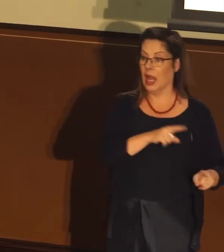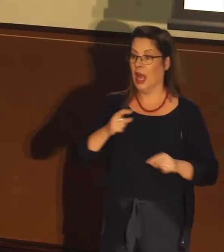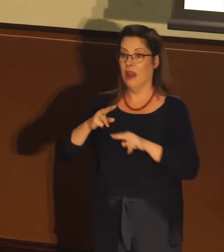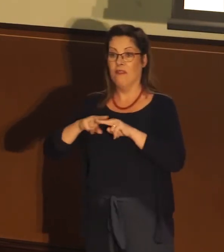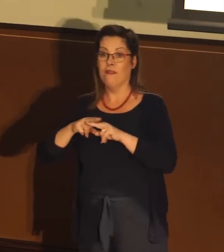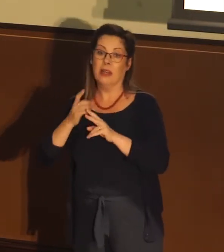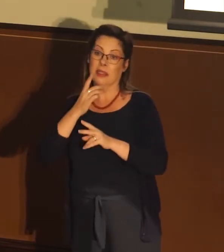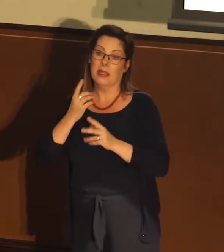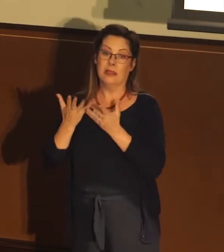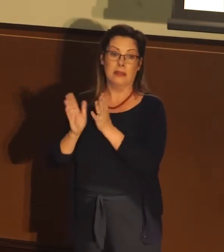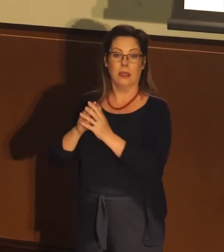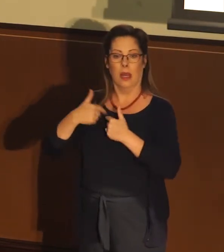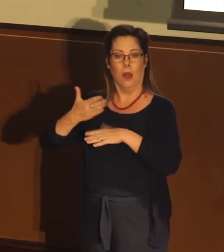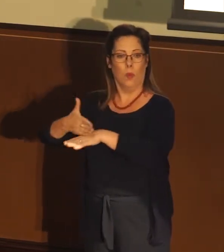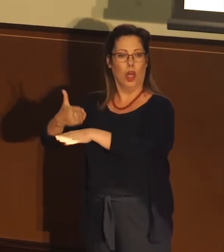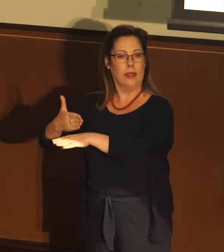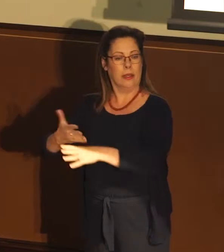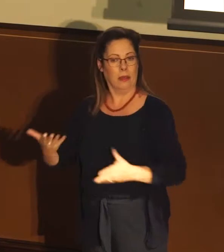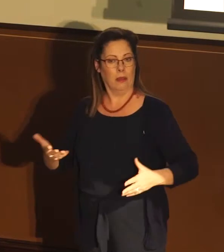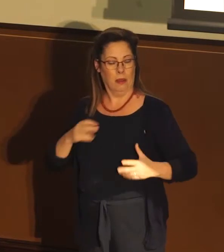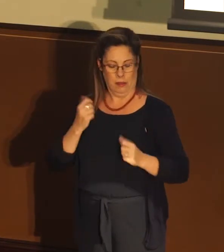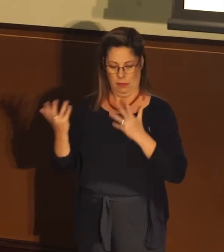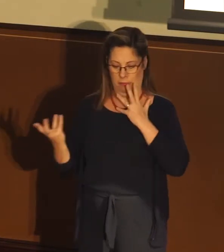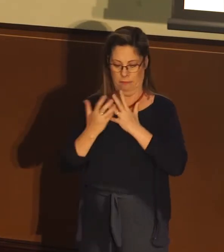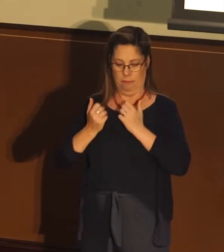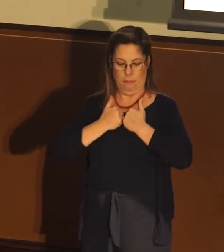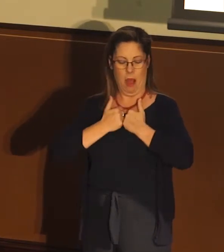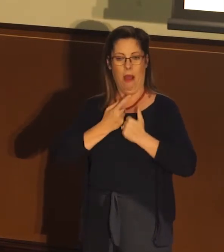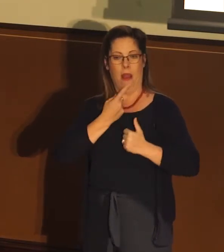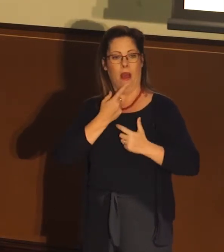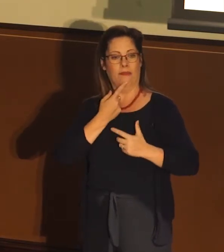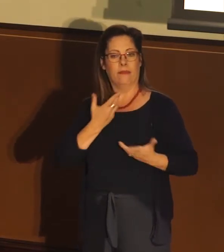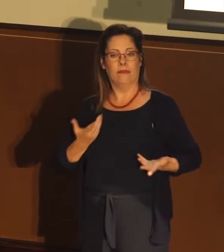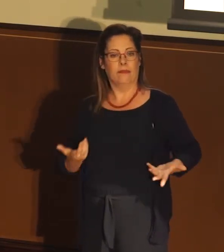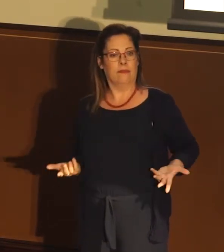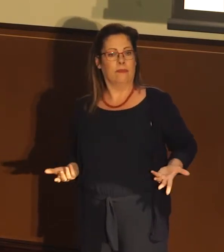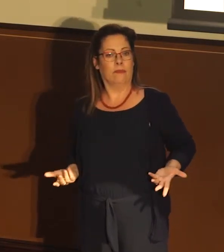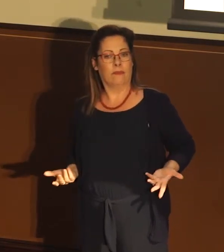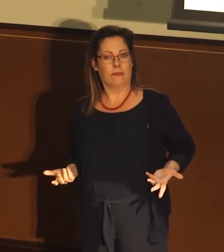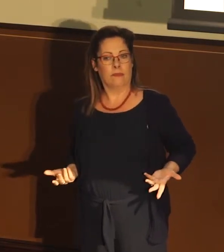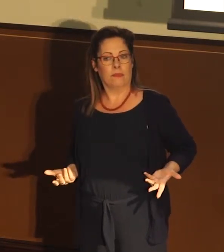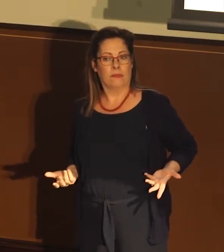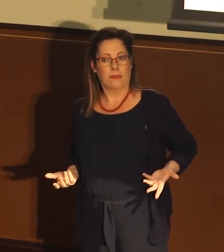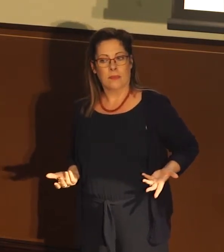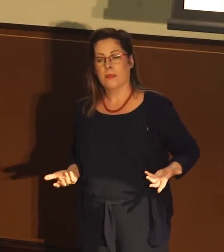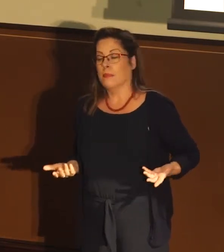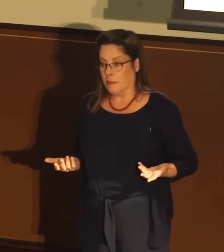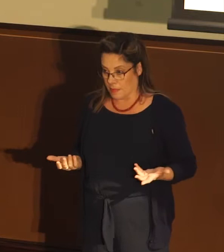Sunday or something like that". It works both ways. So, the one that came out of the discussions